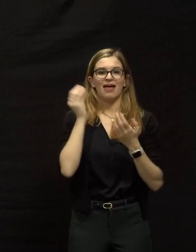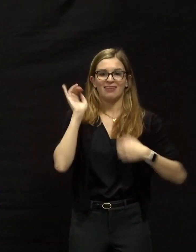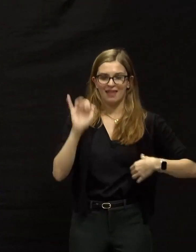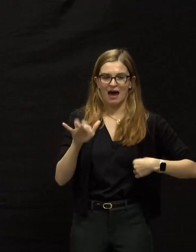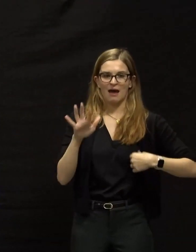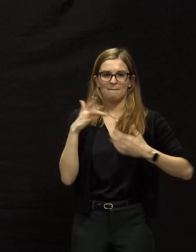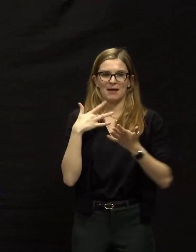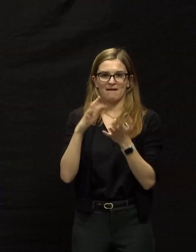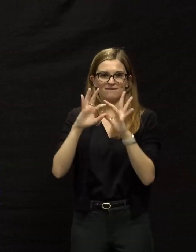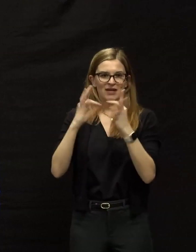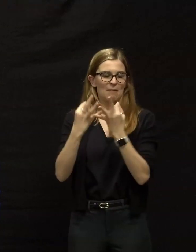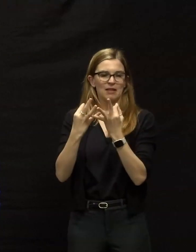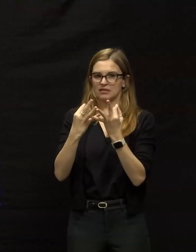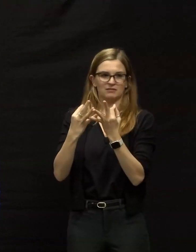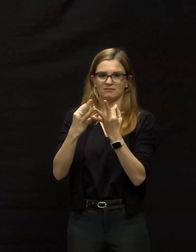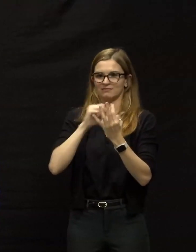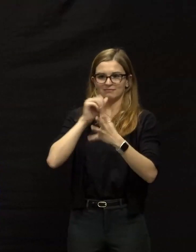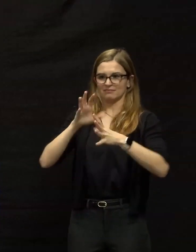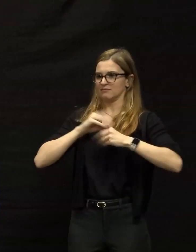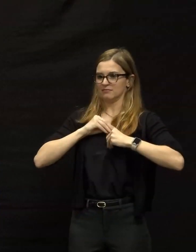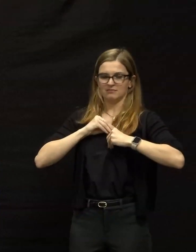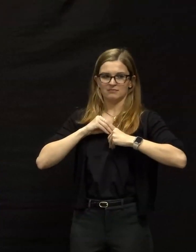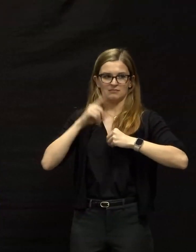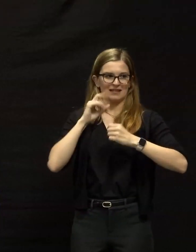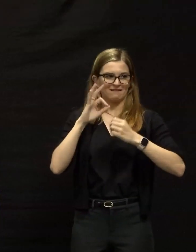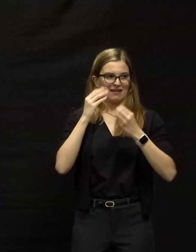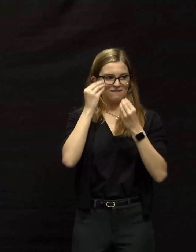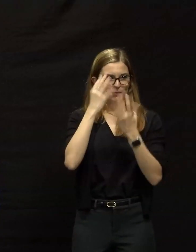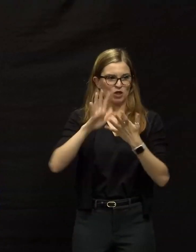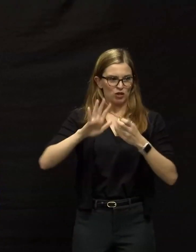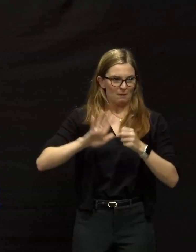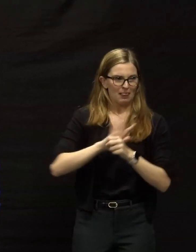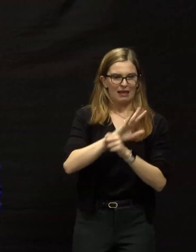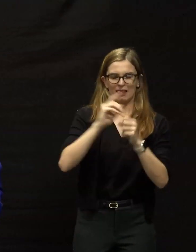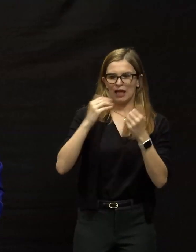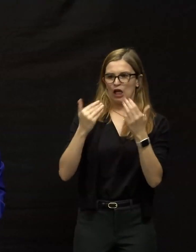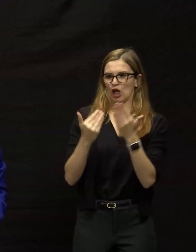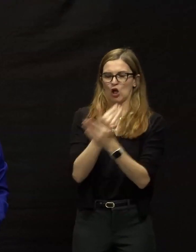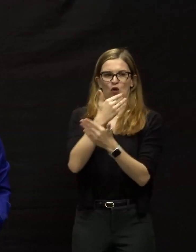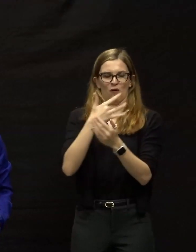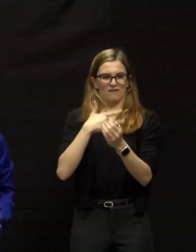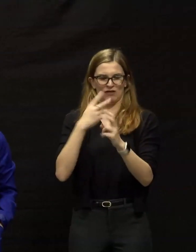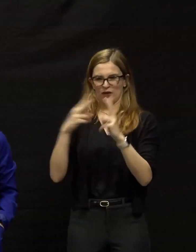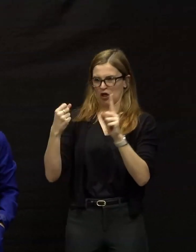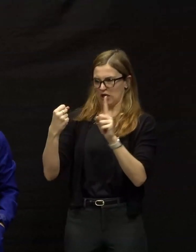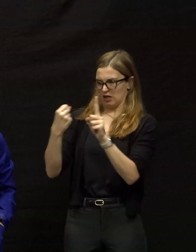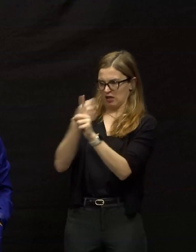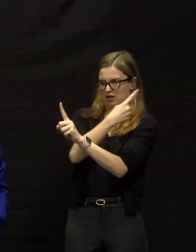It's completely new information. And this is oftentimes information that the family is not ready for,